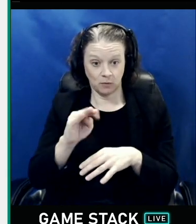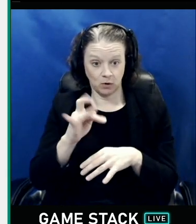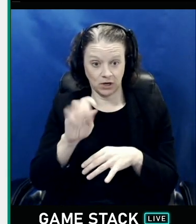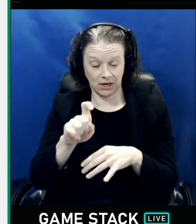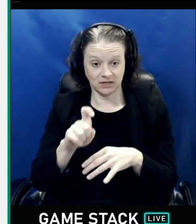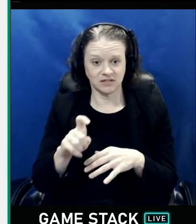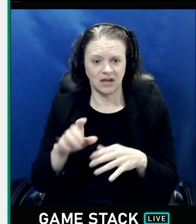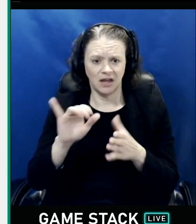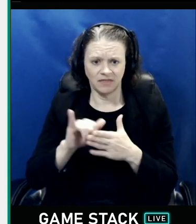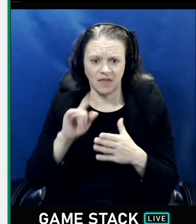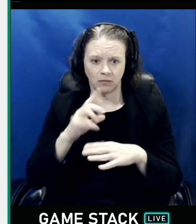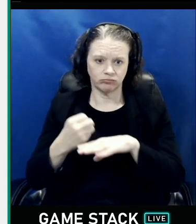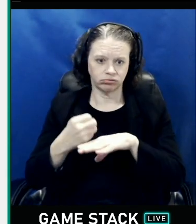outperform WaitForSingleObject.